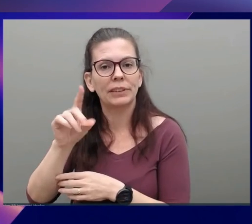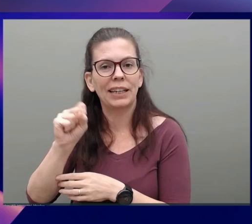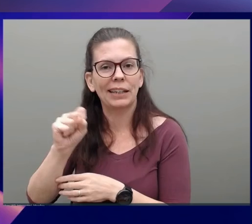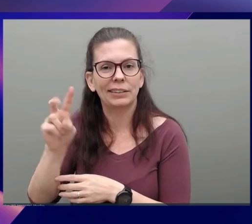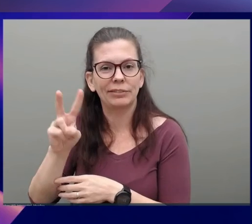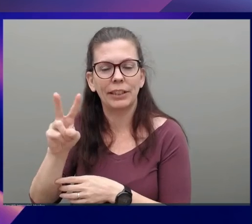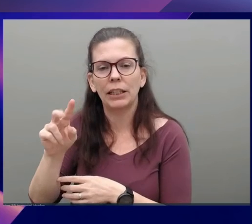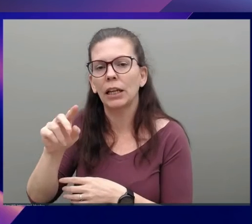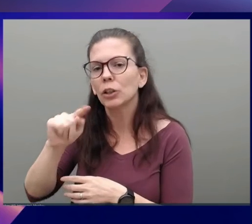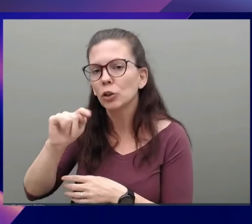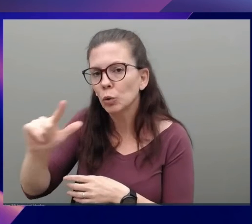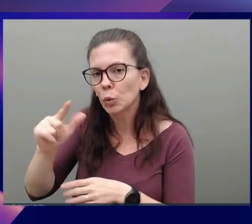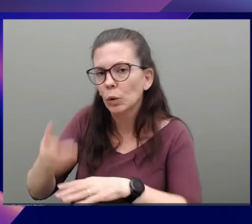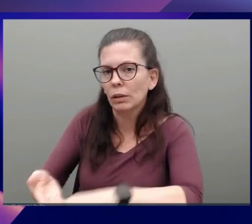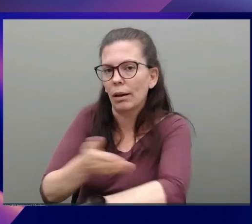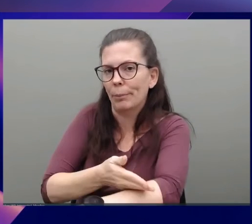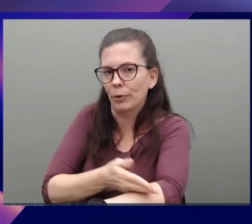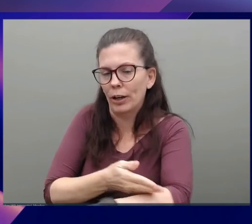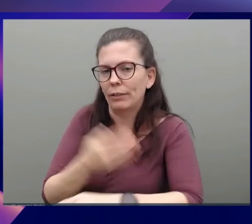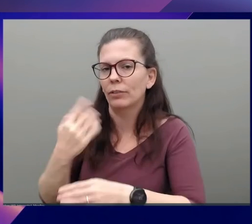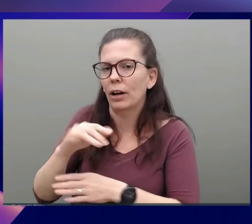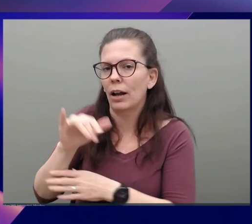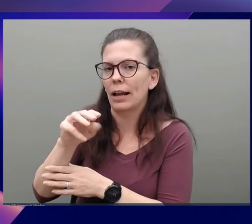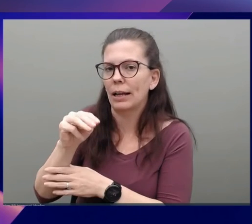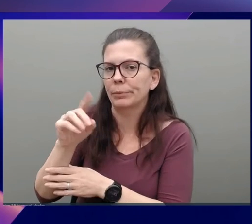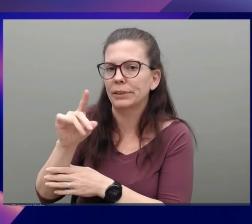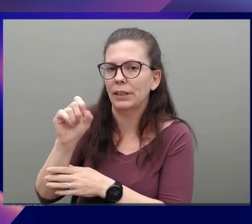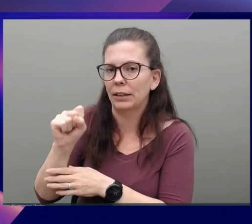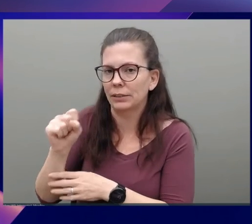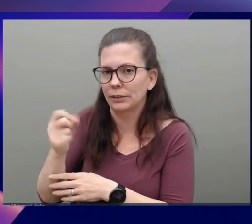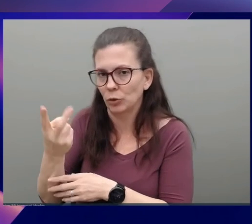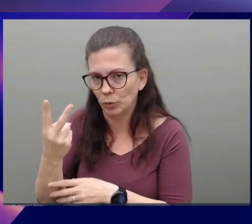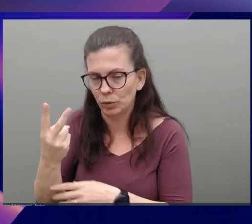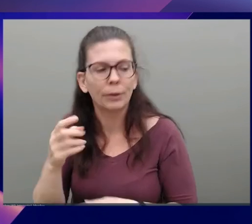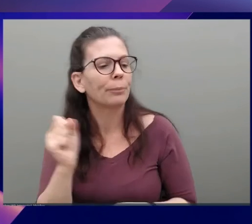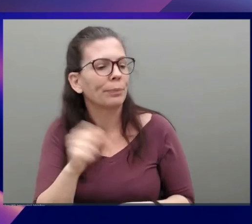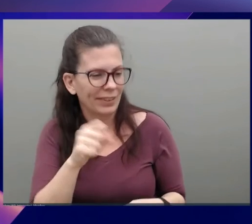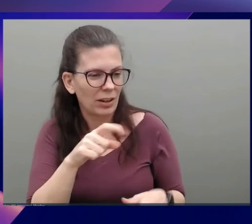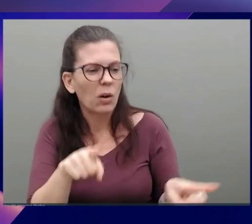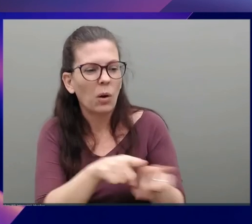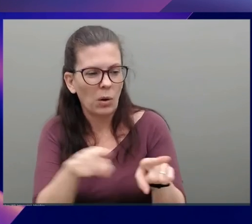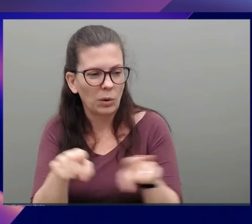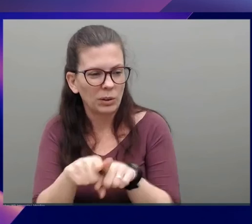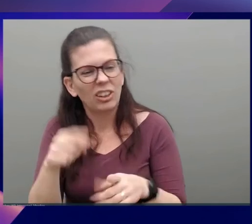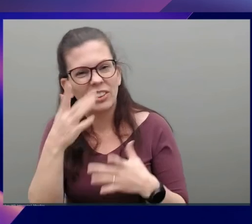Upgrade to the IMDSv2. - Yeah. Yeah, and also in addition to that, interesting thing to note is we're seeing a lot